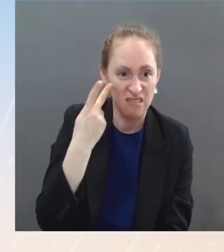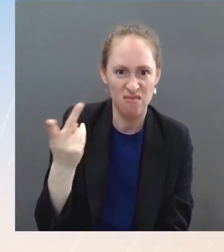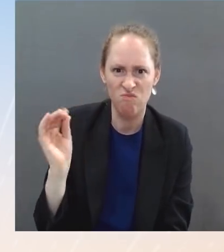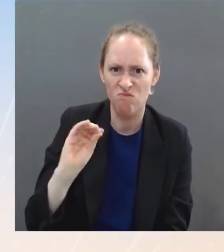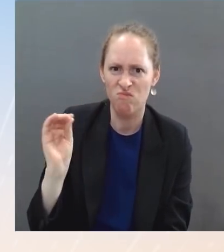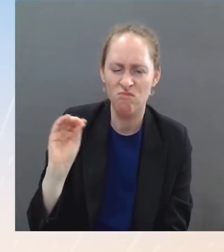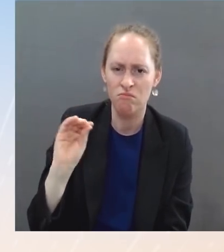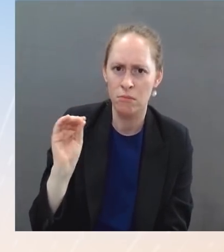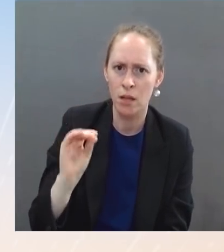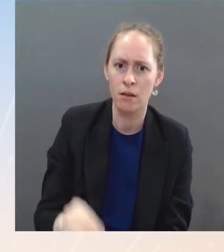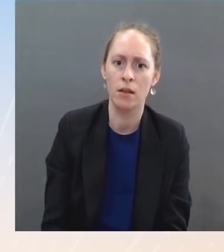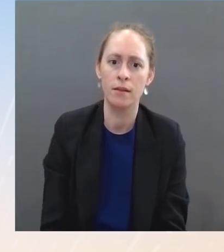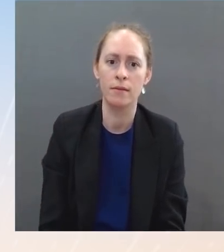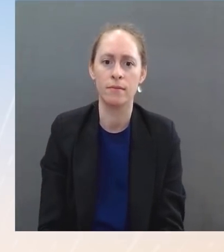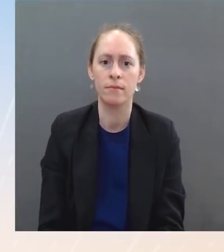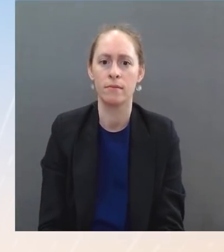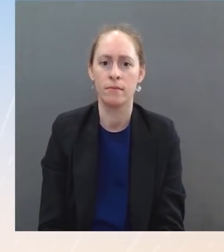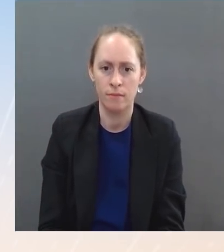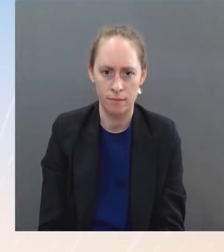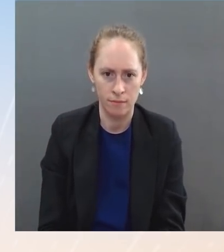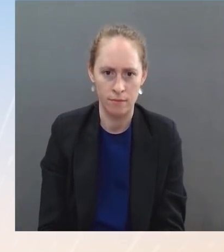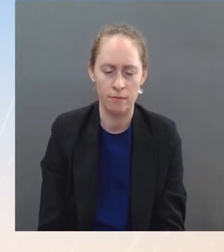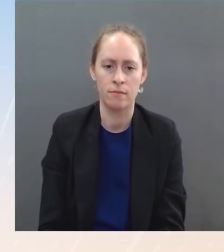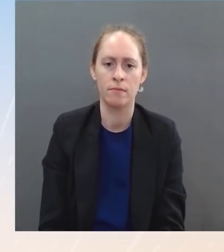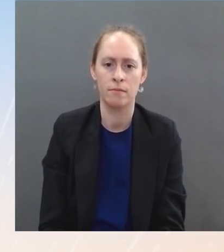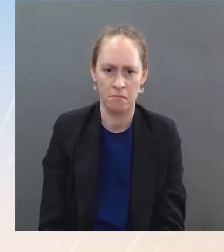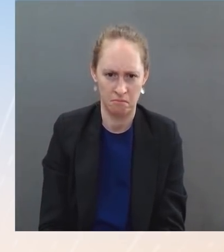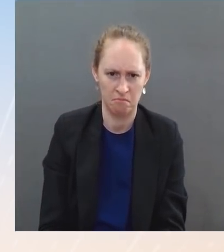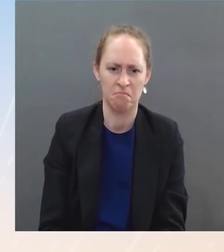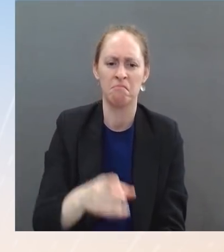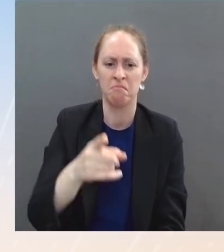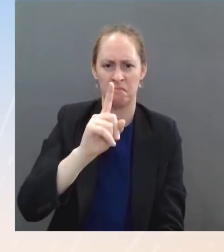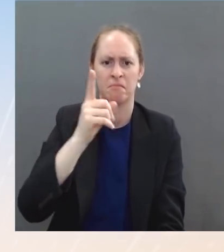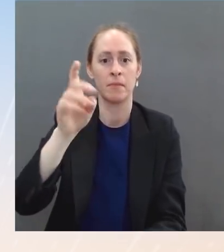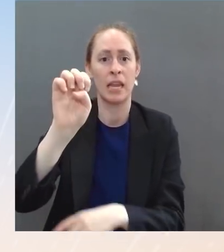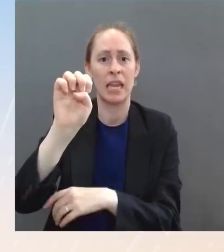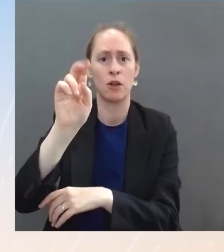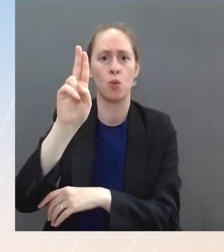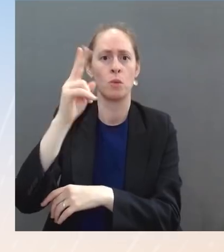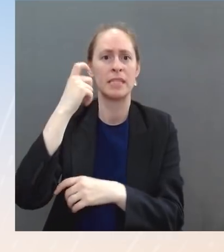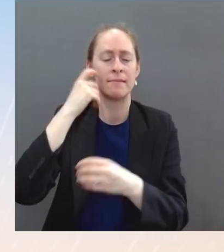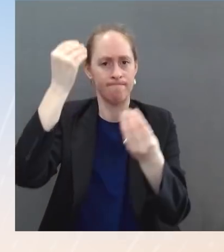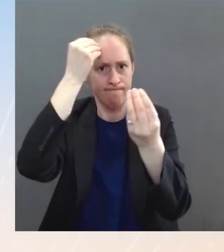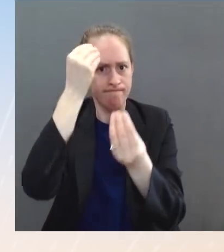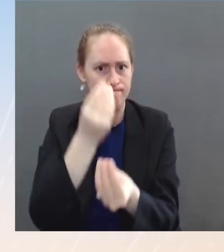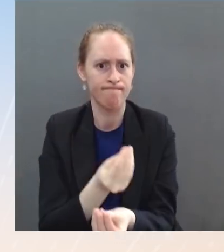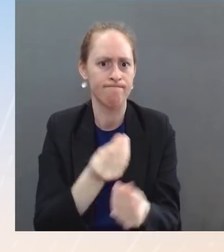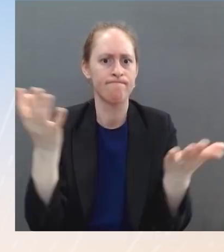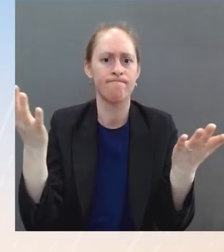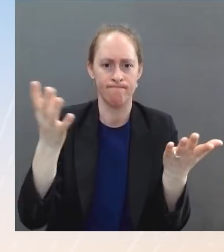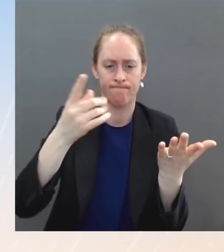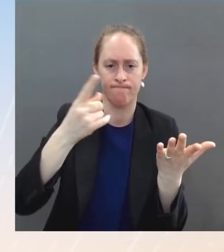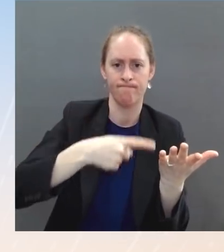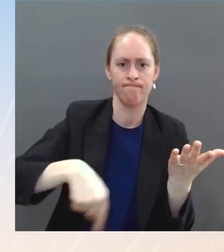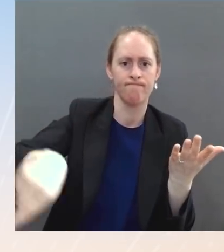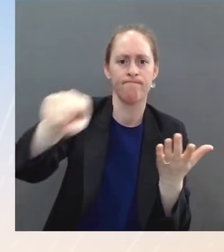that the EU announced their intention to send a team there, which obviously hasn't happened yet. But that was an announcement made earlier today.